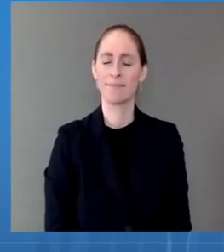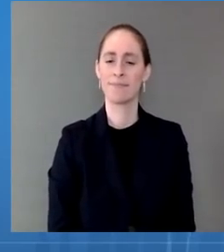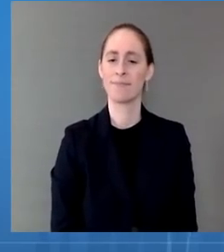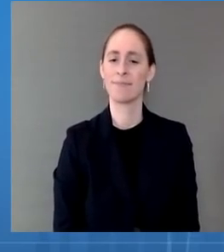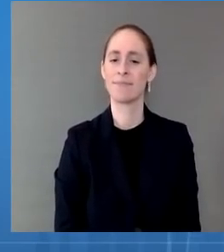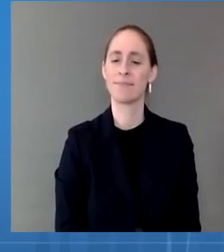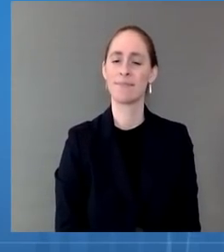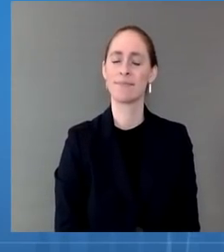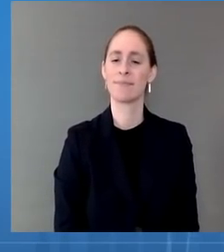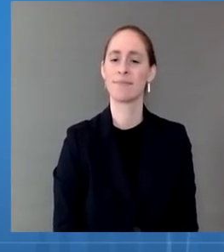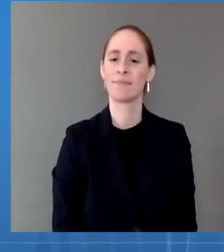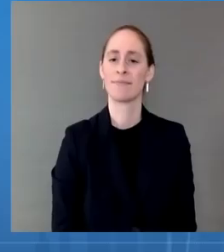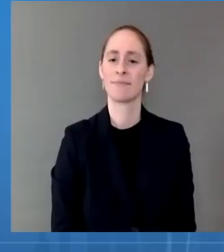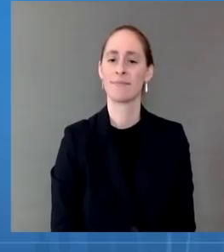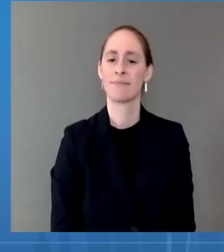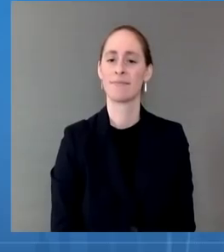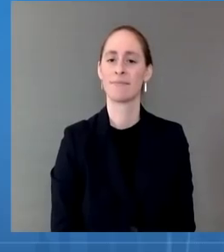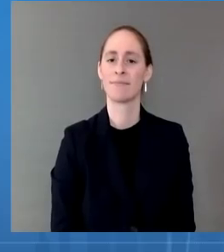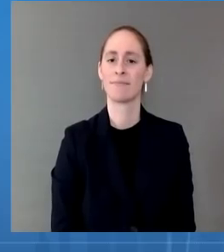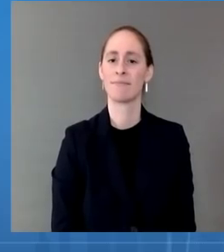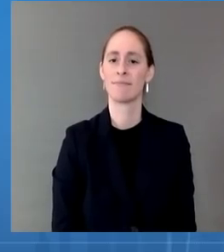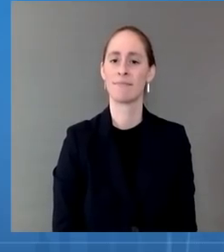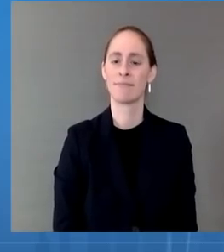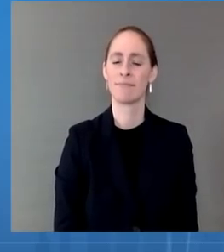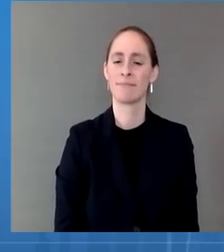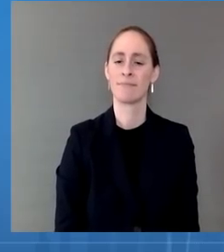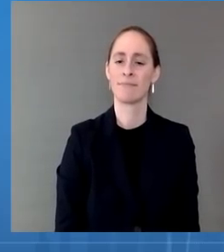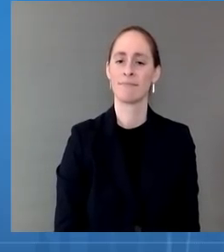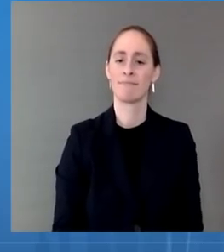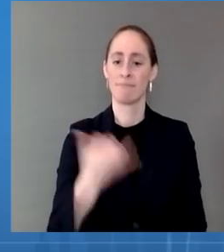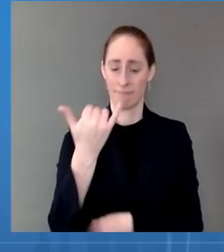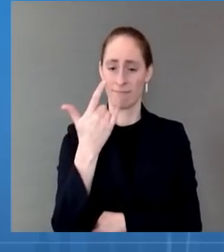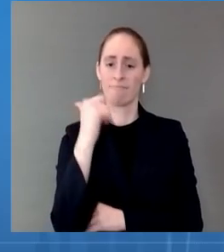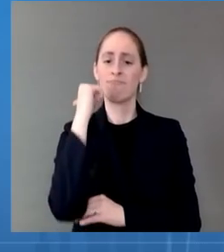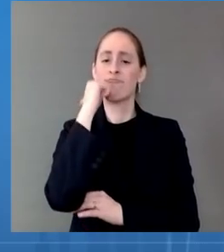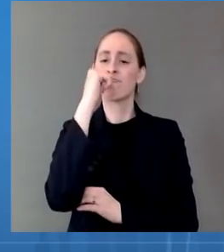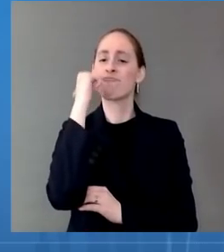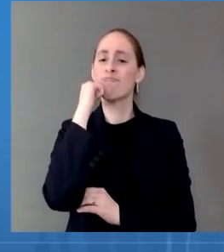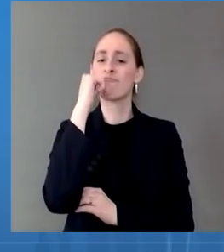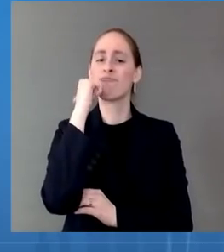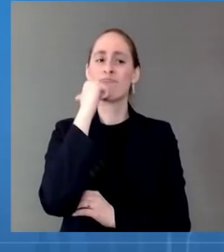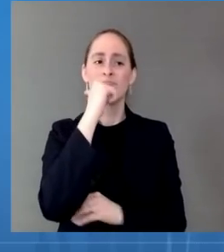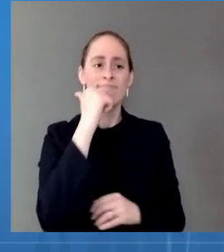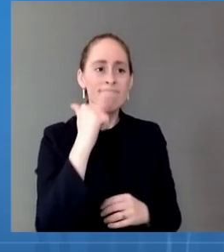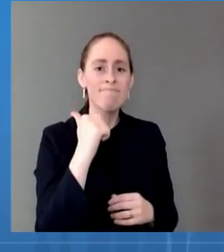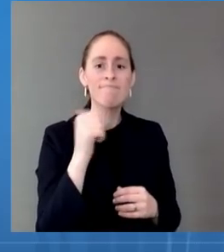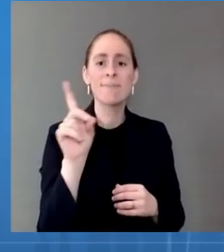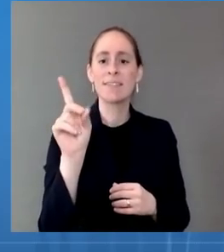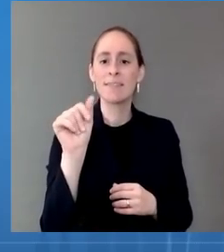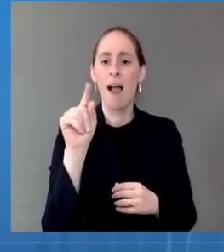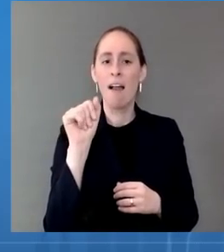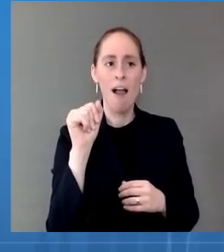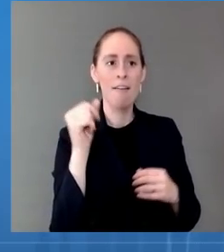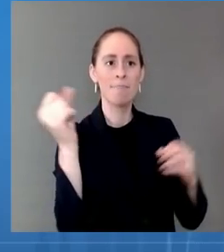gradually day by day from different groups on the ability of vaccine induced antibodies